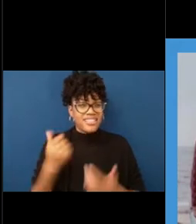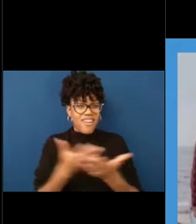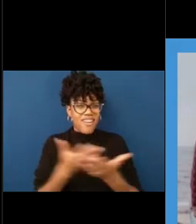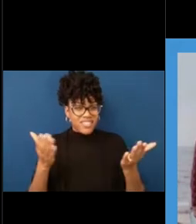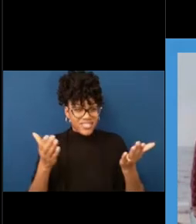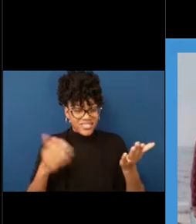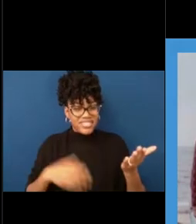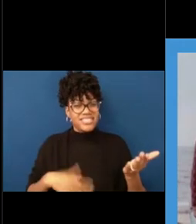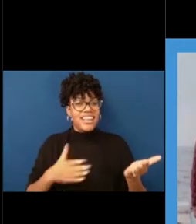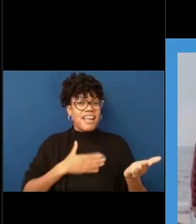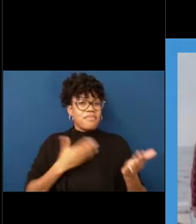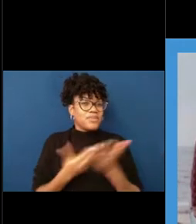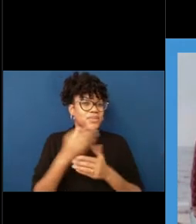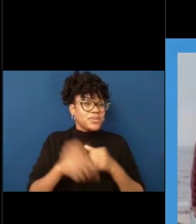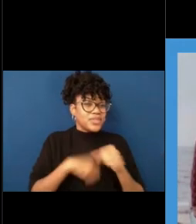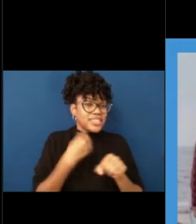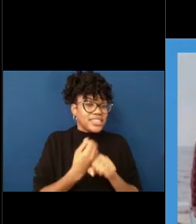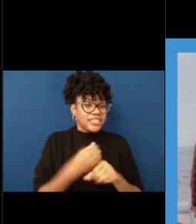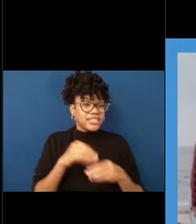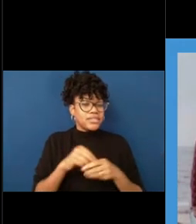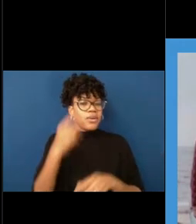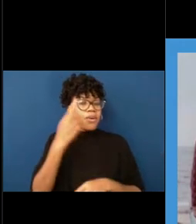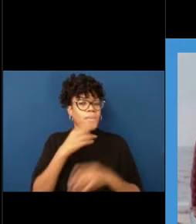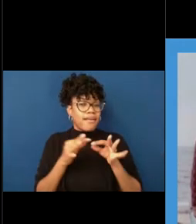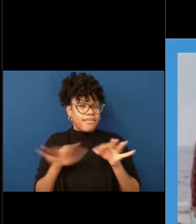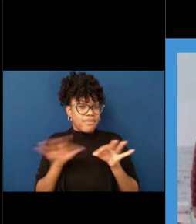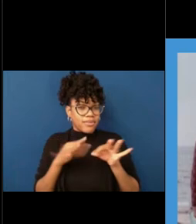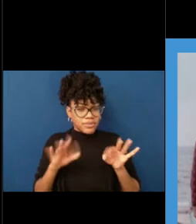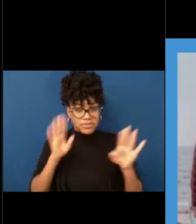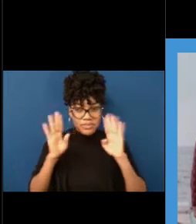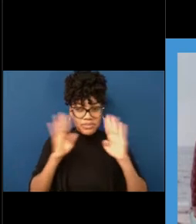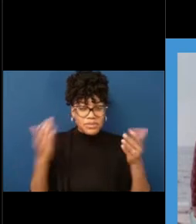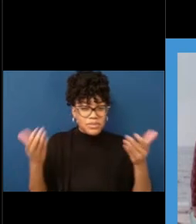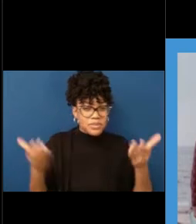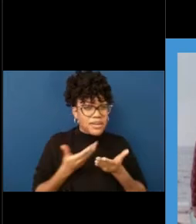Happy new year and welcome to all of you joining in today.